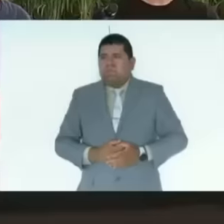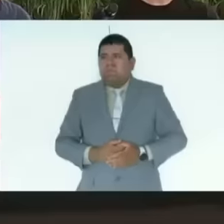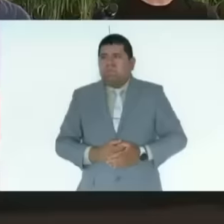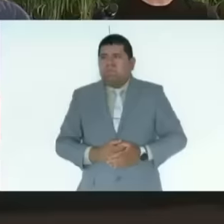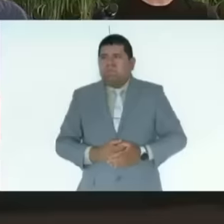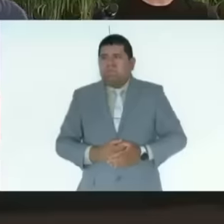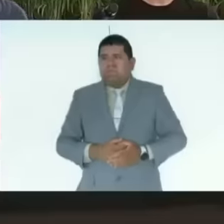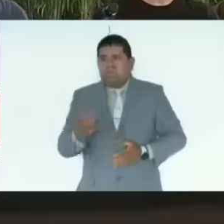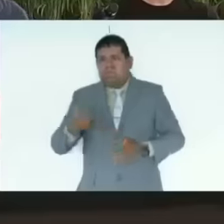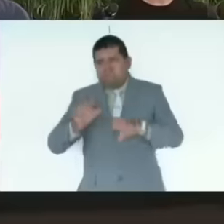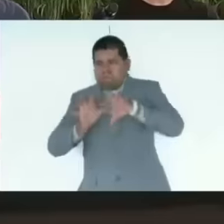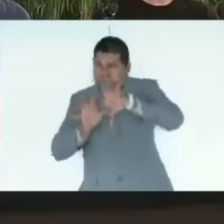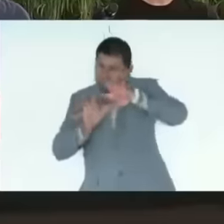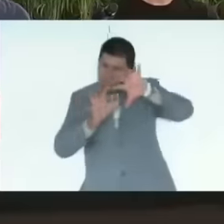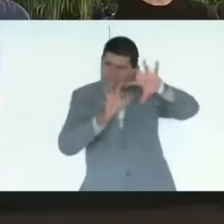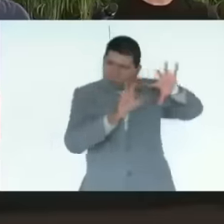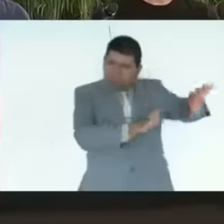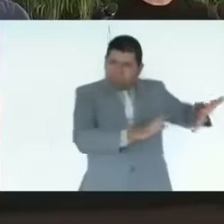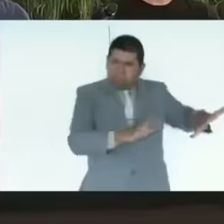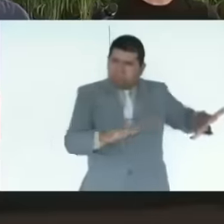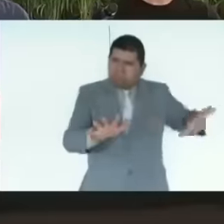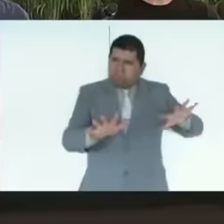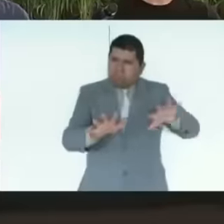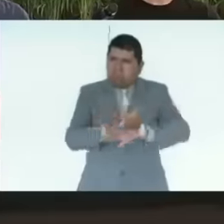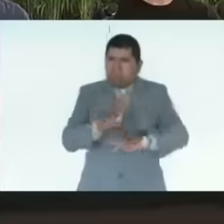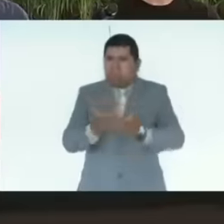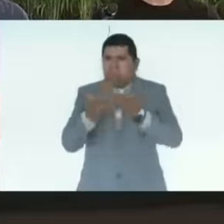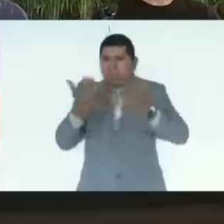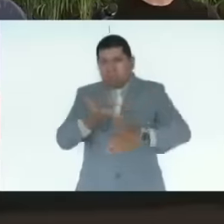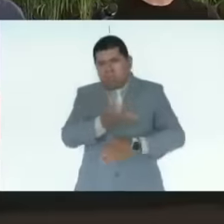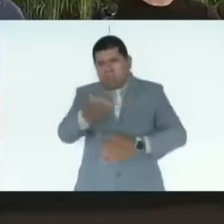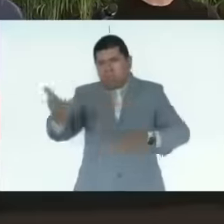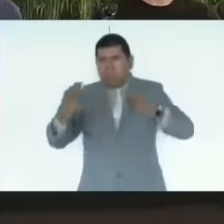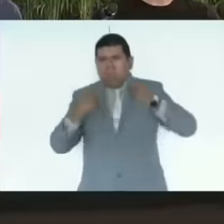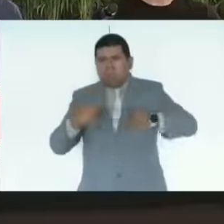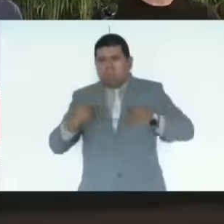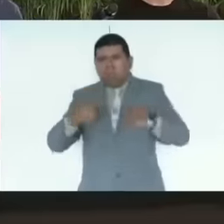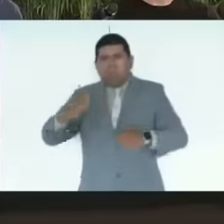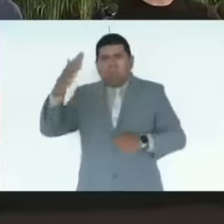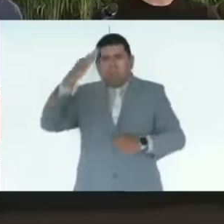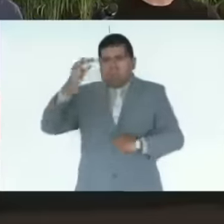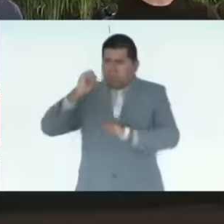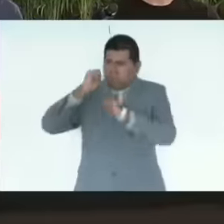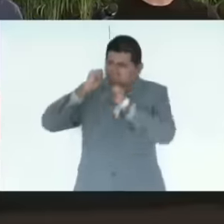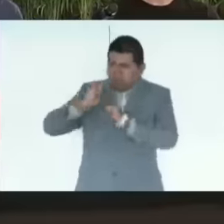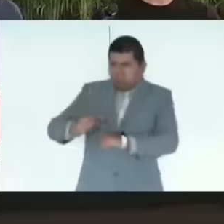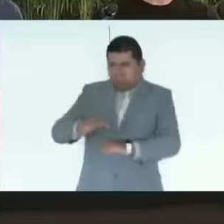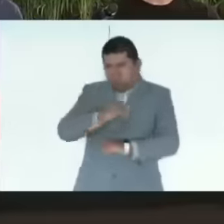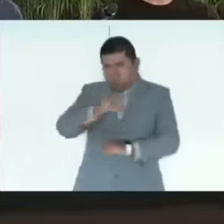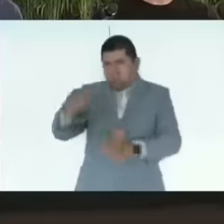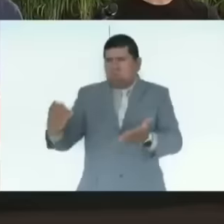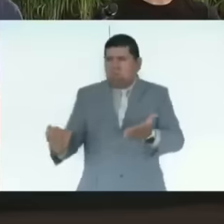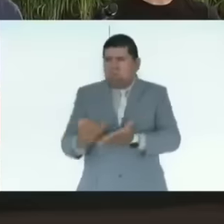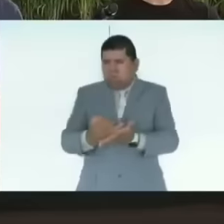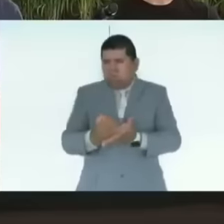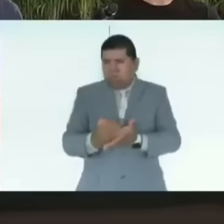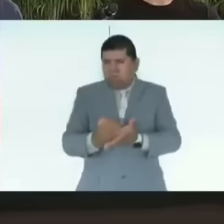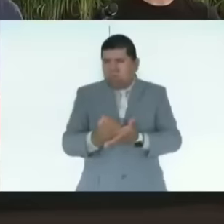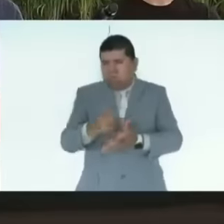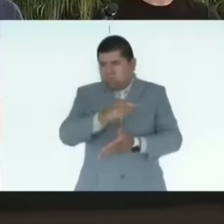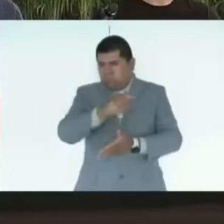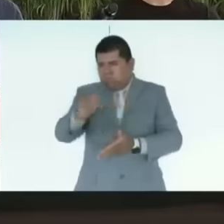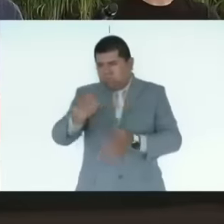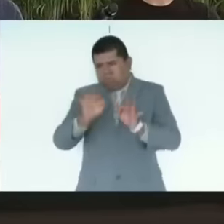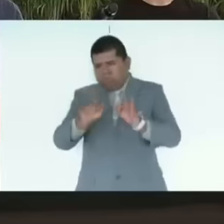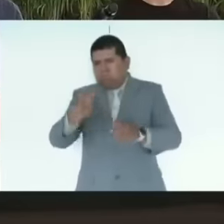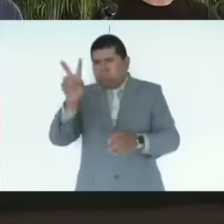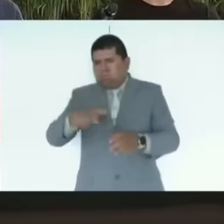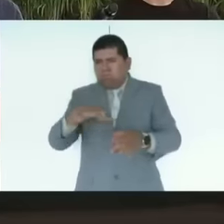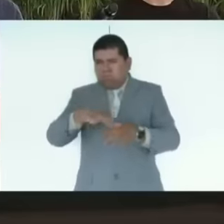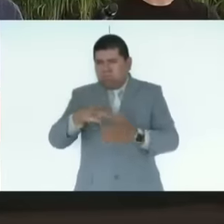now it is the people who rule, it is the people who decide and there is a true democracy,